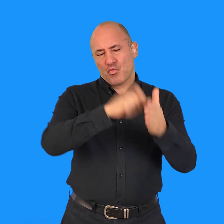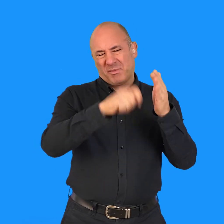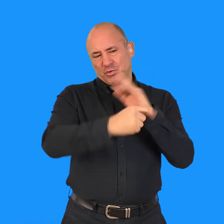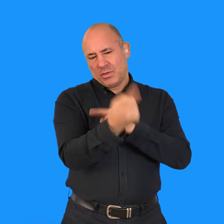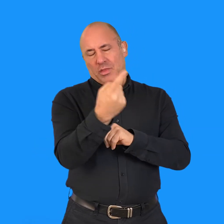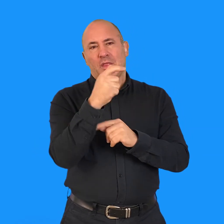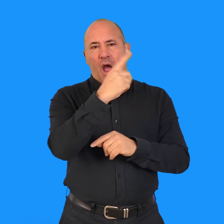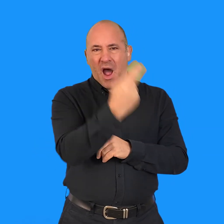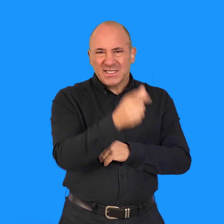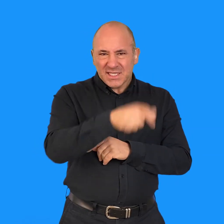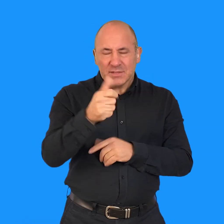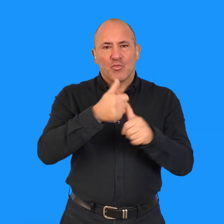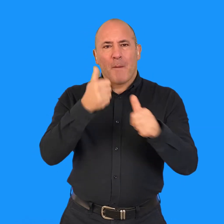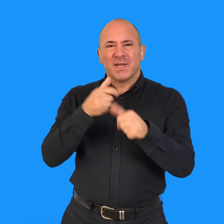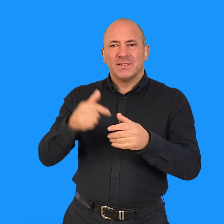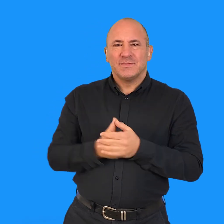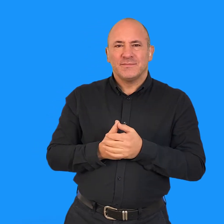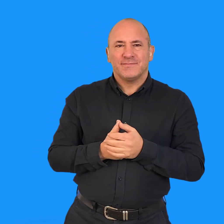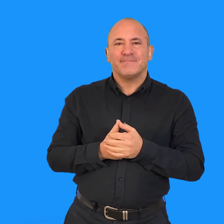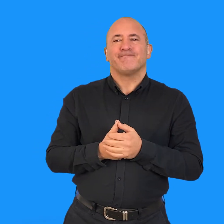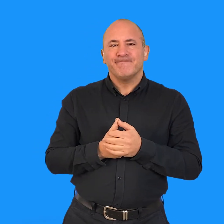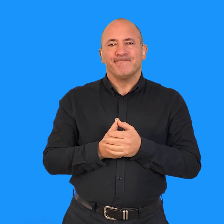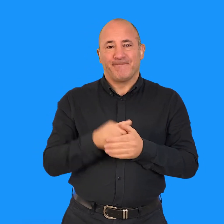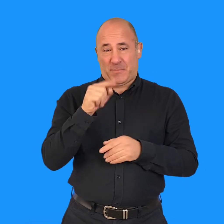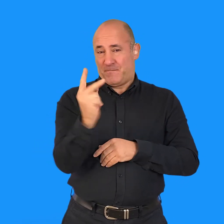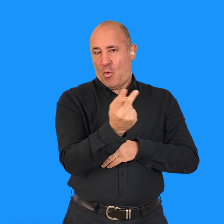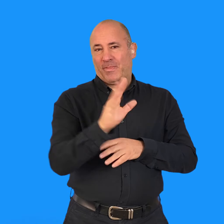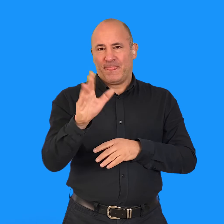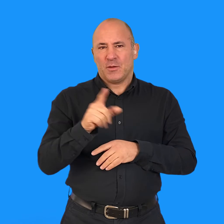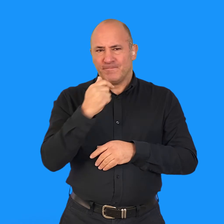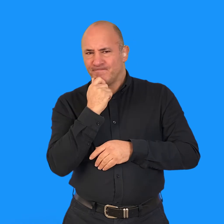So, within those, both in terms of choosing artists